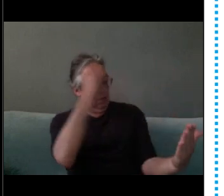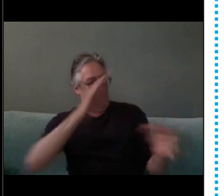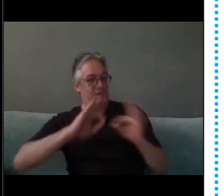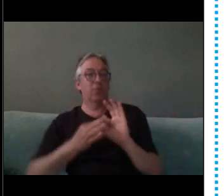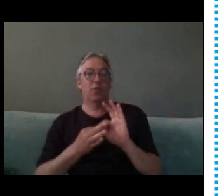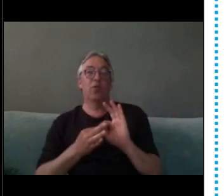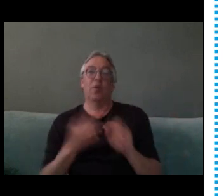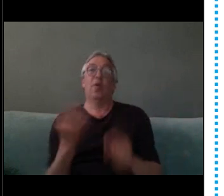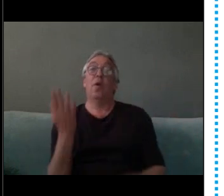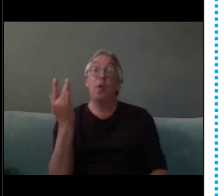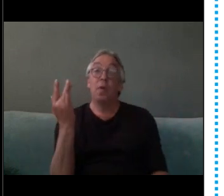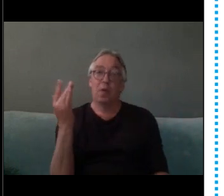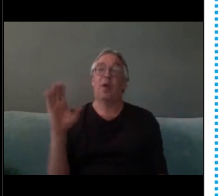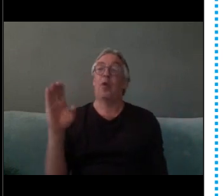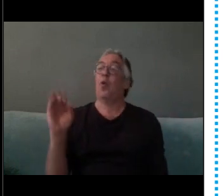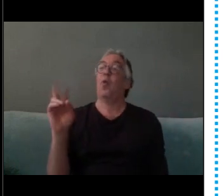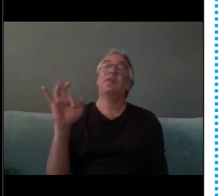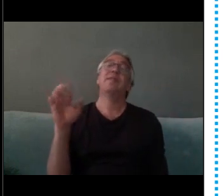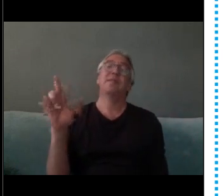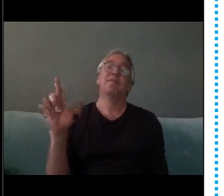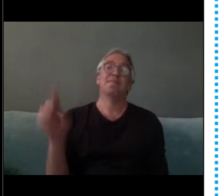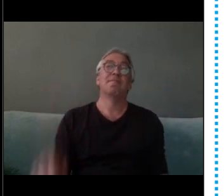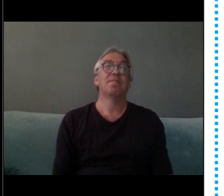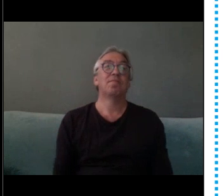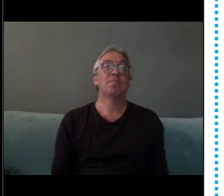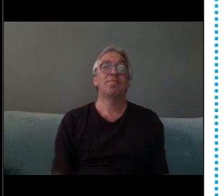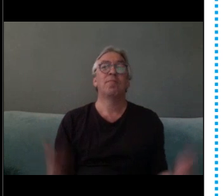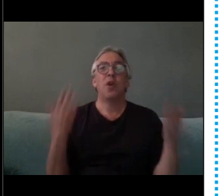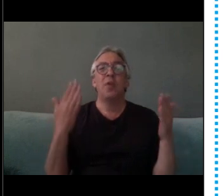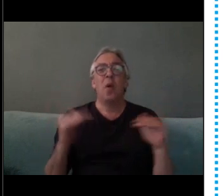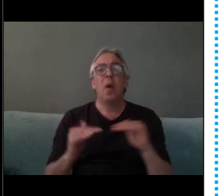There are some small details and differences but in general,